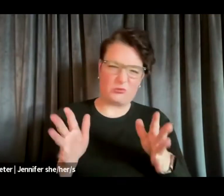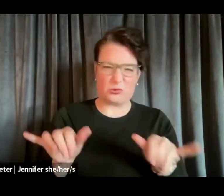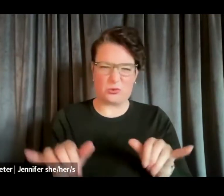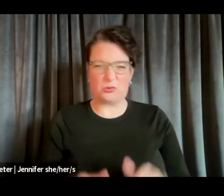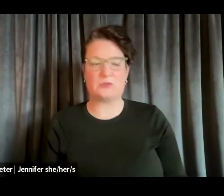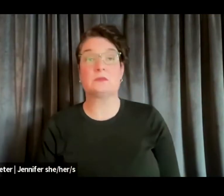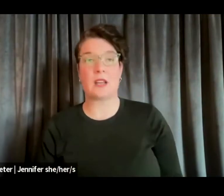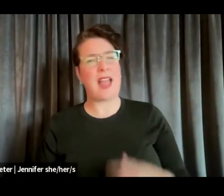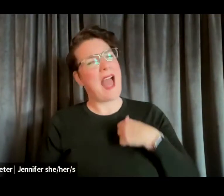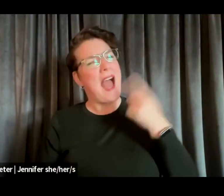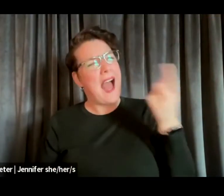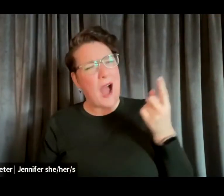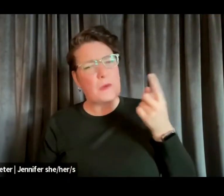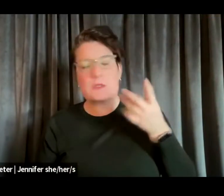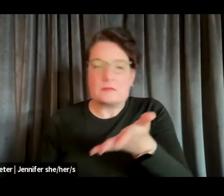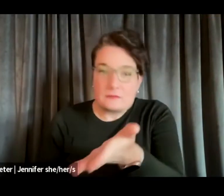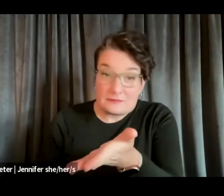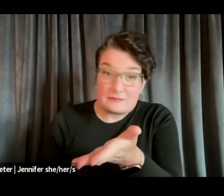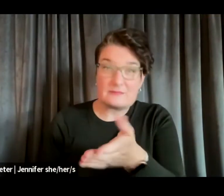And I always thought, sorry, go ahead. Rebekah: Well,